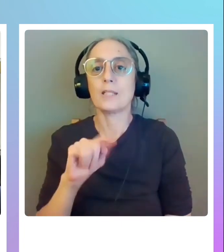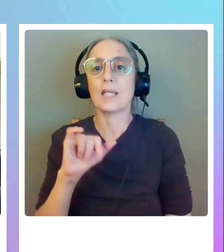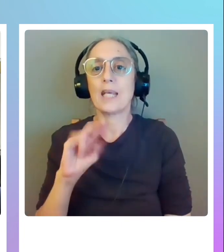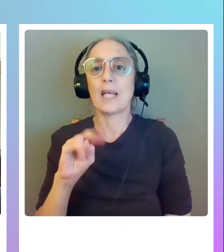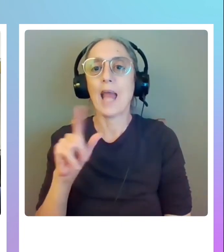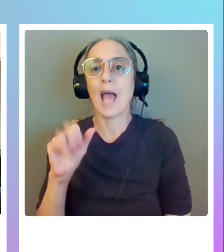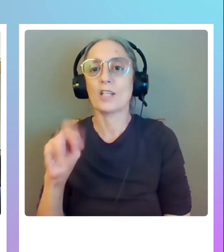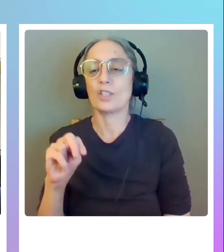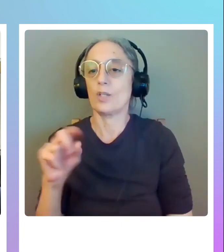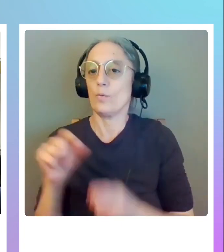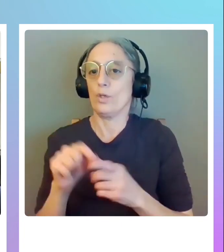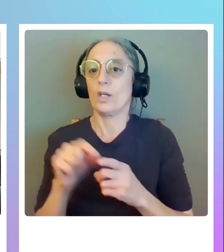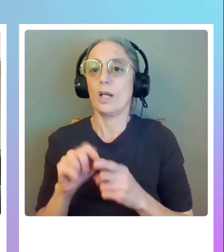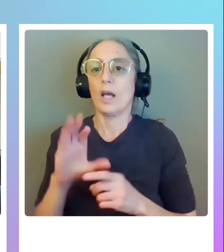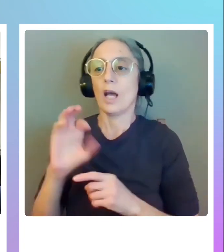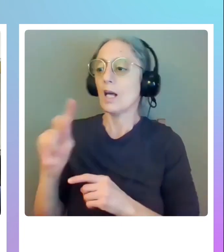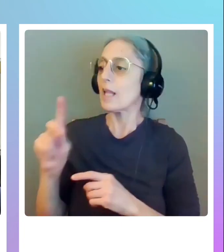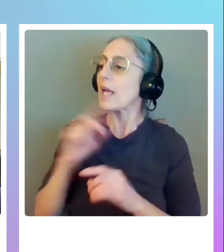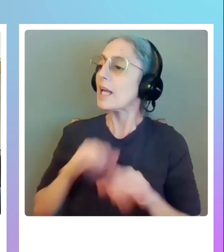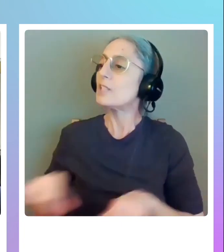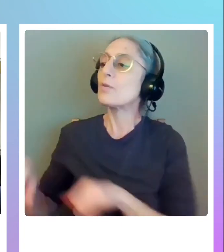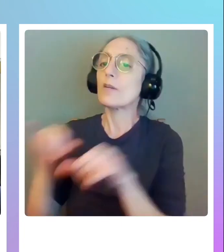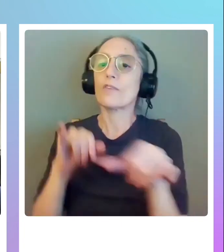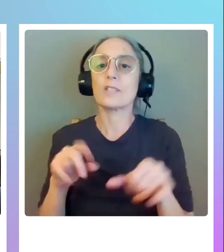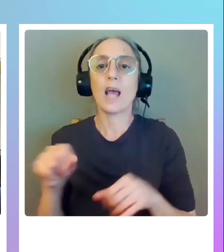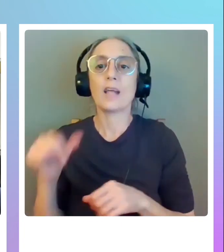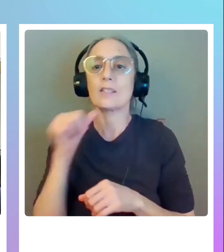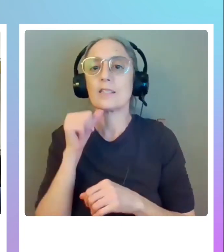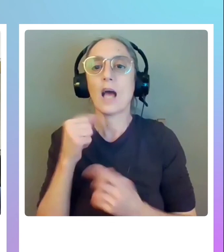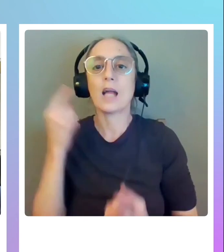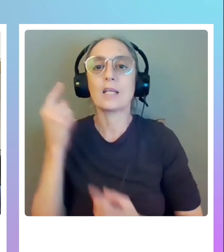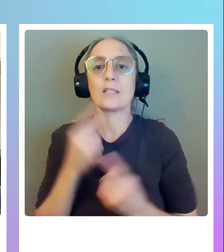and not considered ableist language. What are your thoughts about that?"